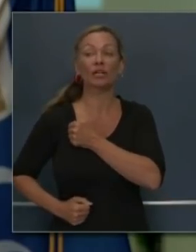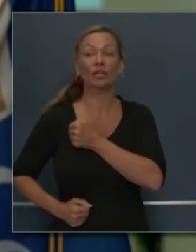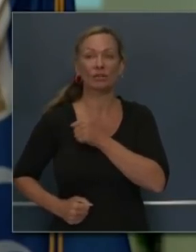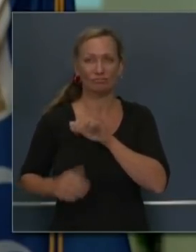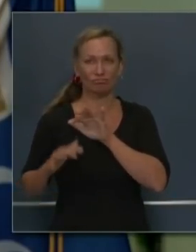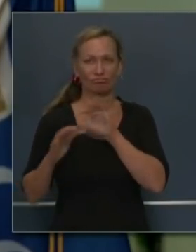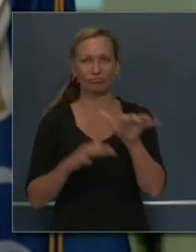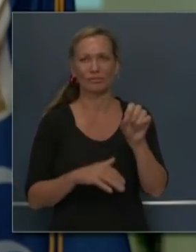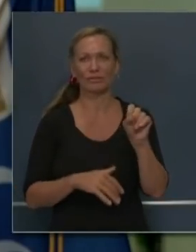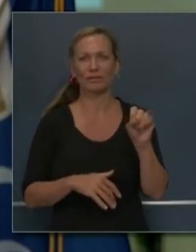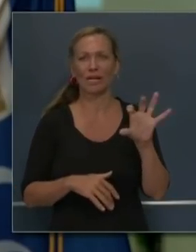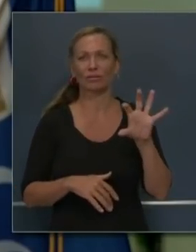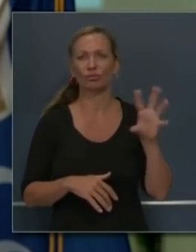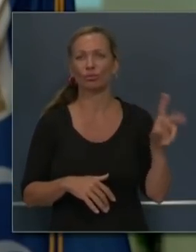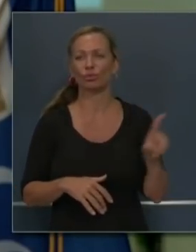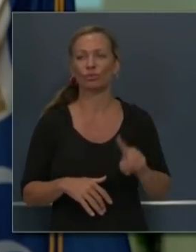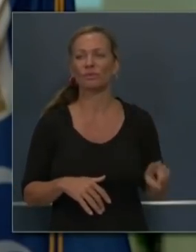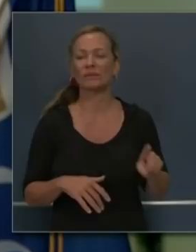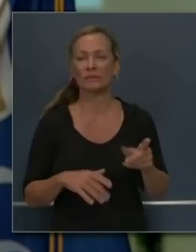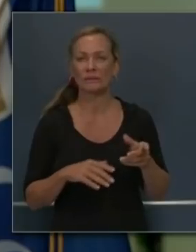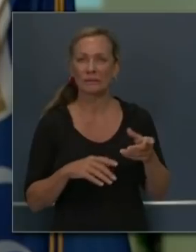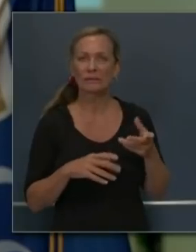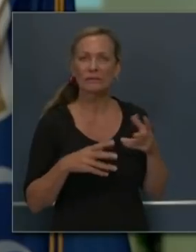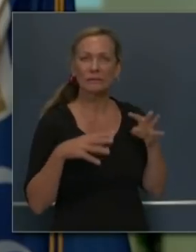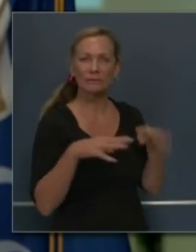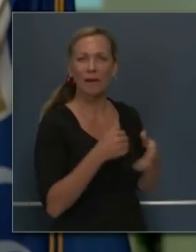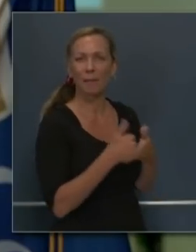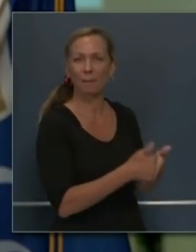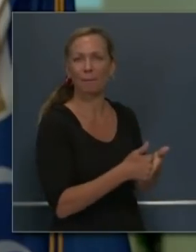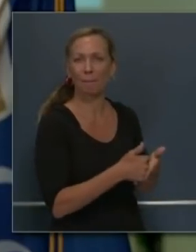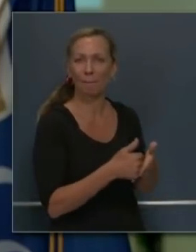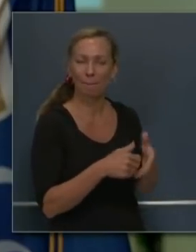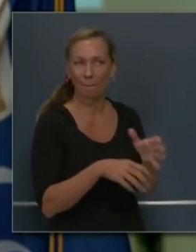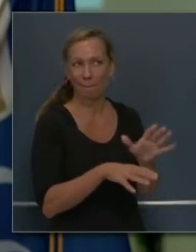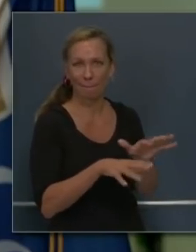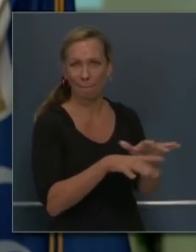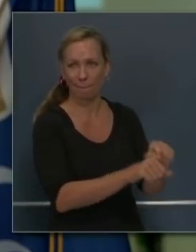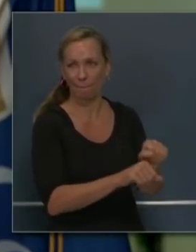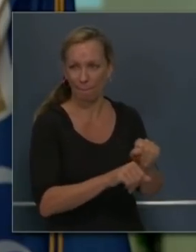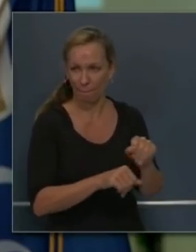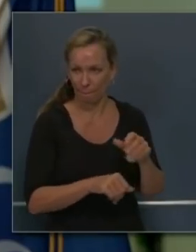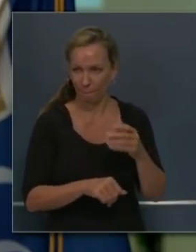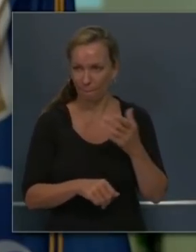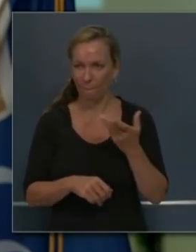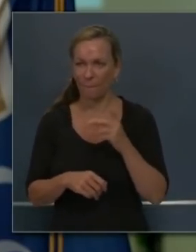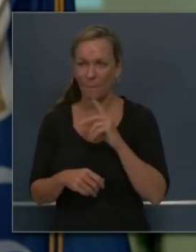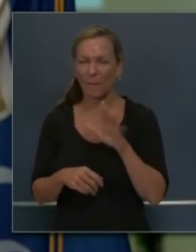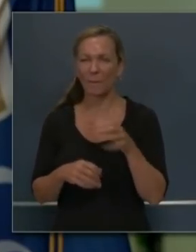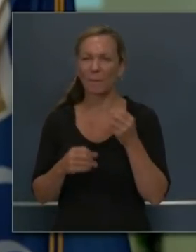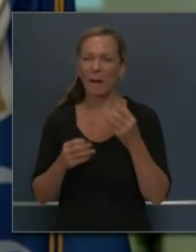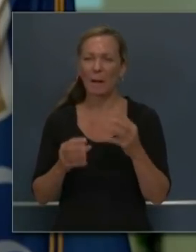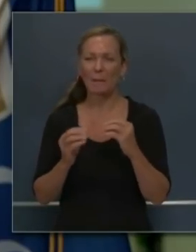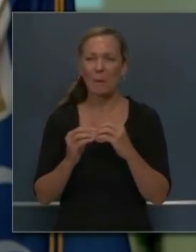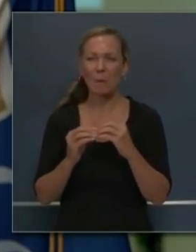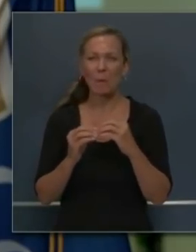AND HEADING DOWN TO THE CCU COMPLEX AND WE CONTINUE AGAIN TO BE MONITORING ACTIVITY ALL